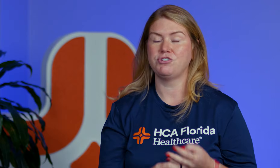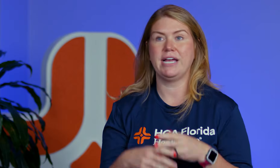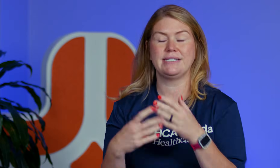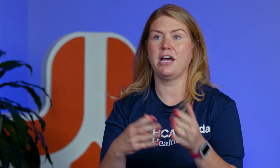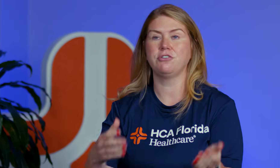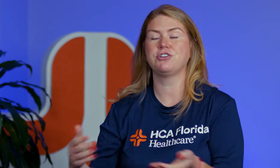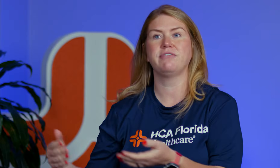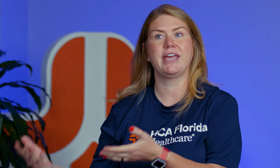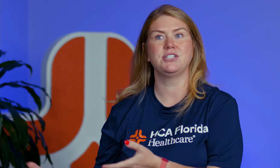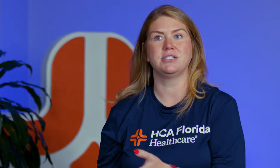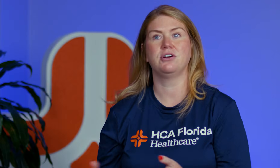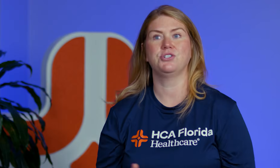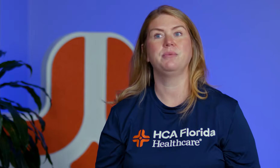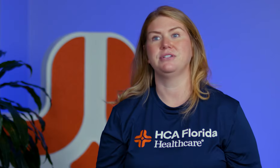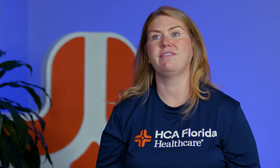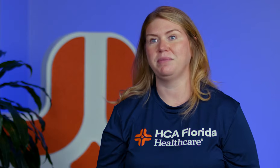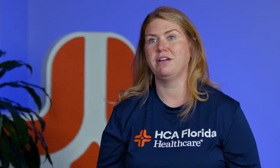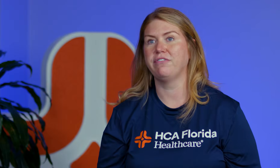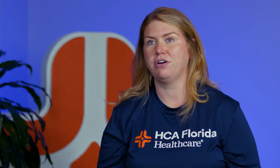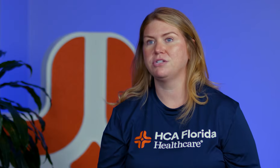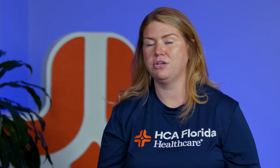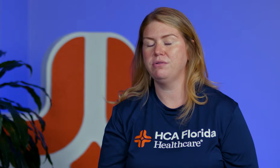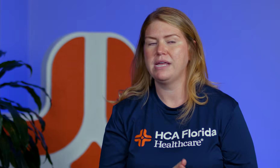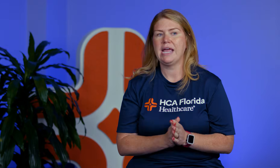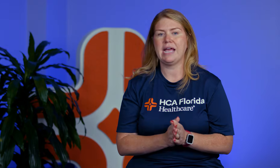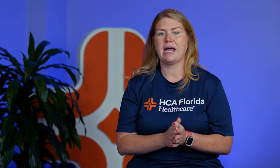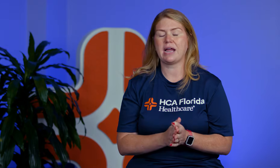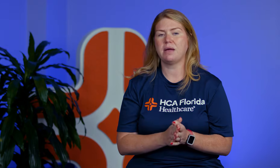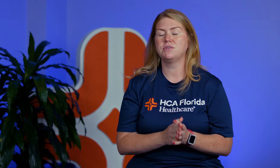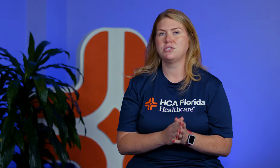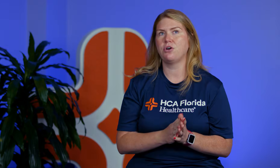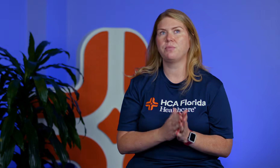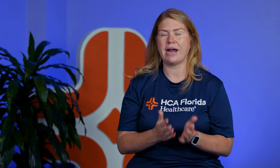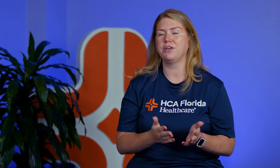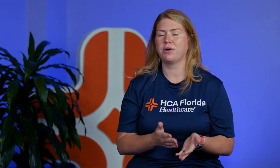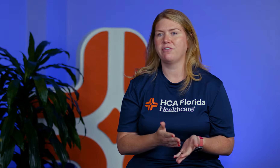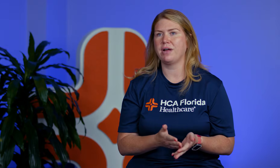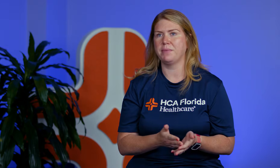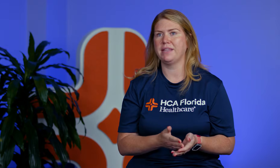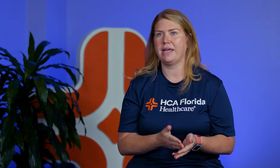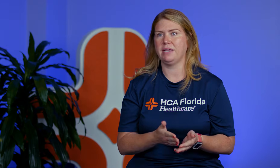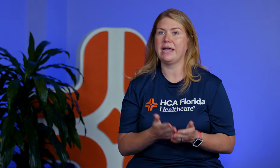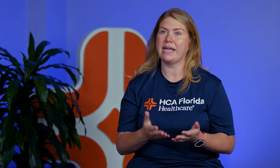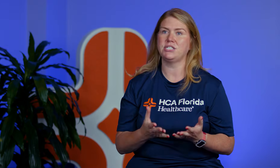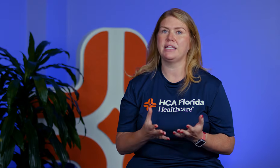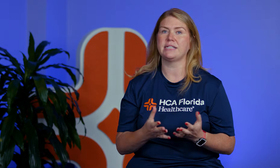She has to get other certifications. Her interpreters have to be there for her too. And I'm so proud to work for a company like HCA that